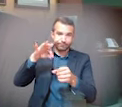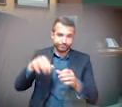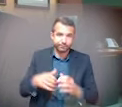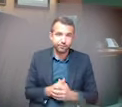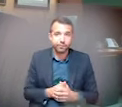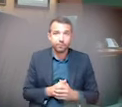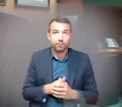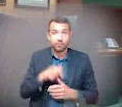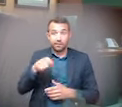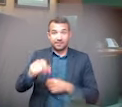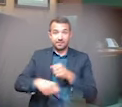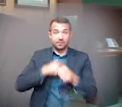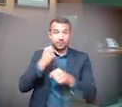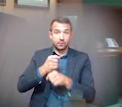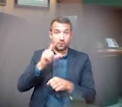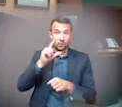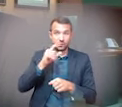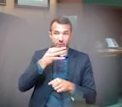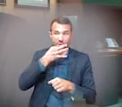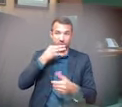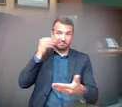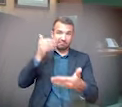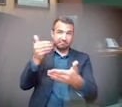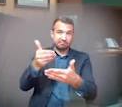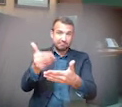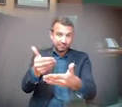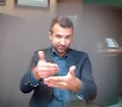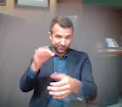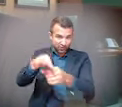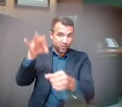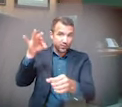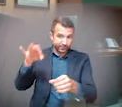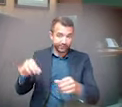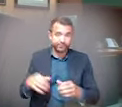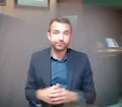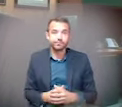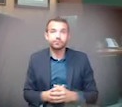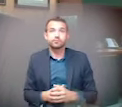And particularly, in this year with this election, and I'm very conscious that